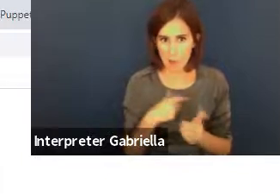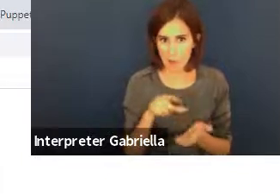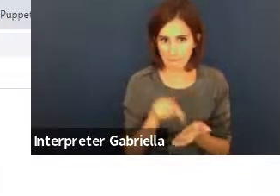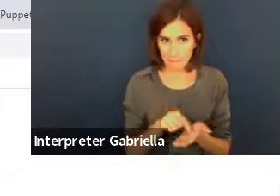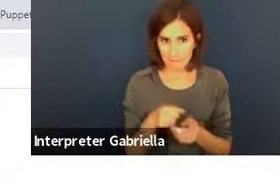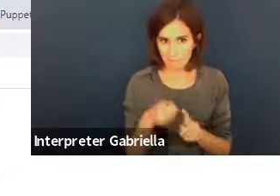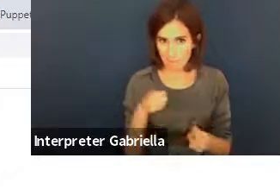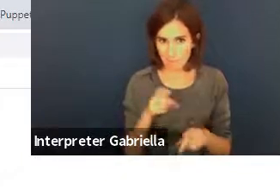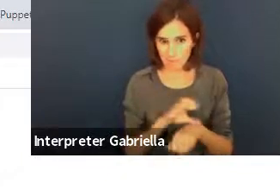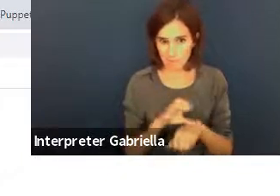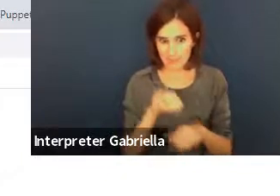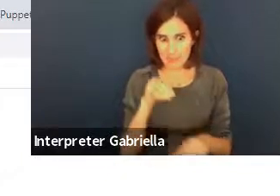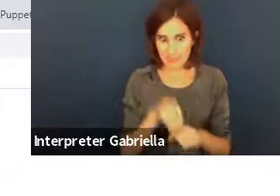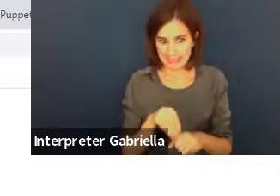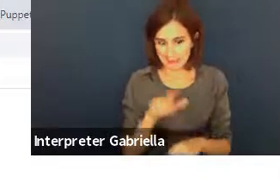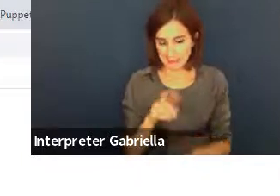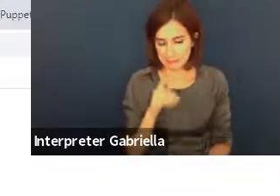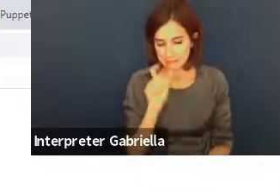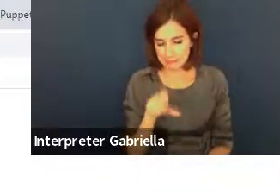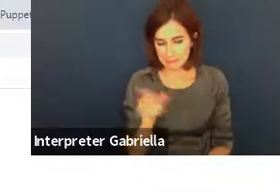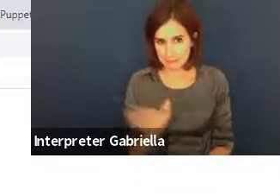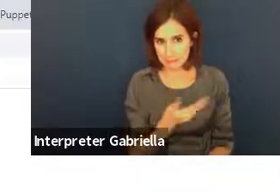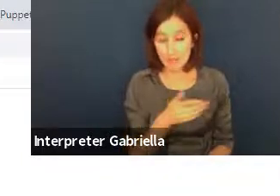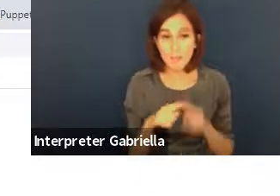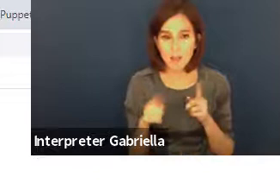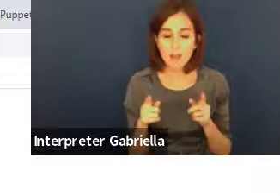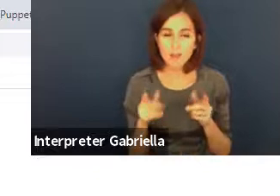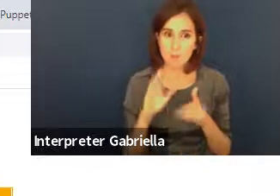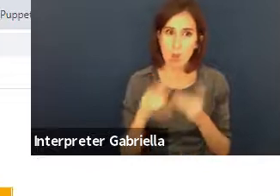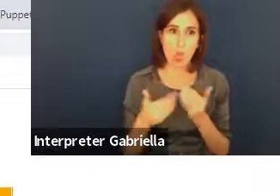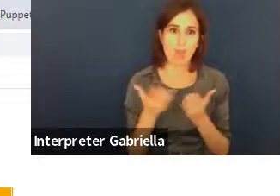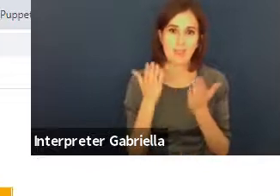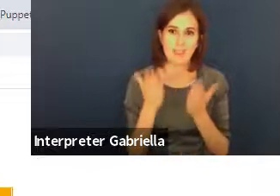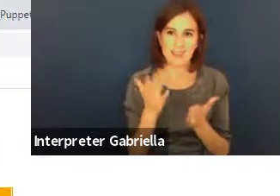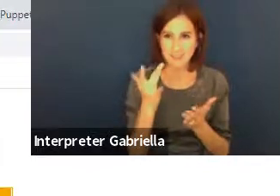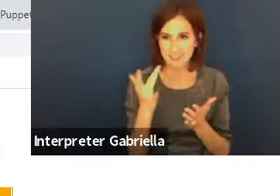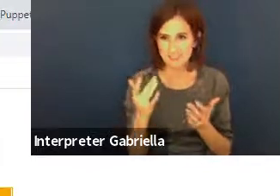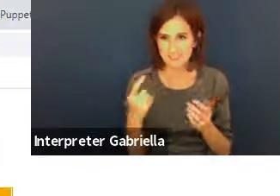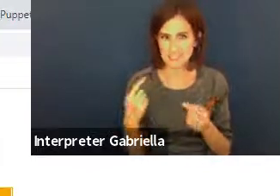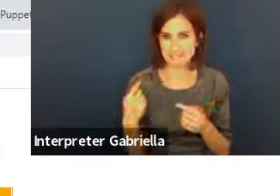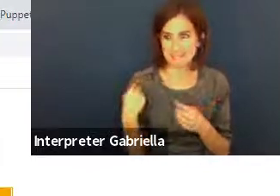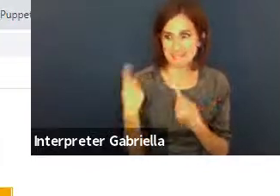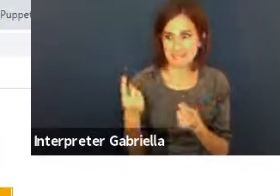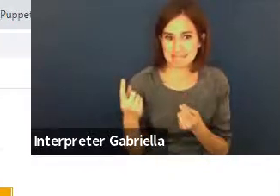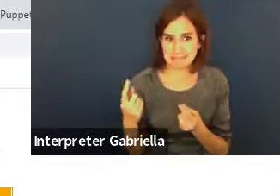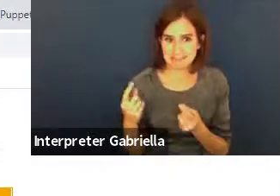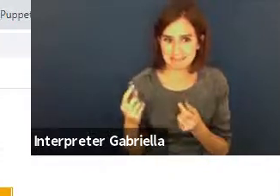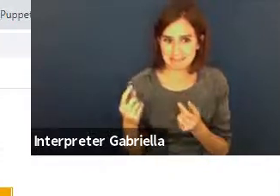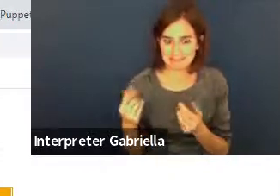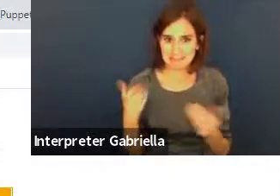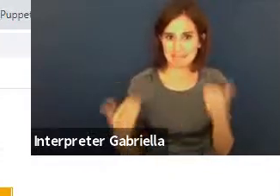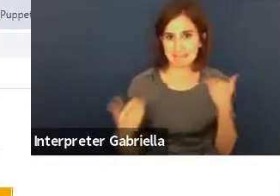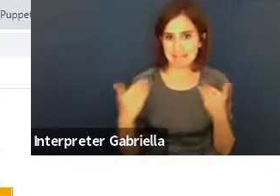Linda Kobashigawa: Very like that. But the goal here because we did get a lot of questions without them in the past and will hopefully get those same questions when we come back.